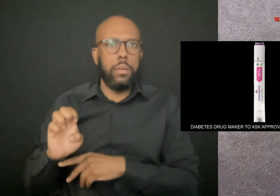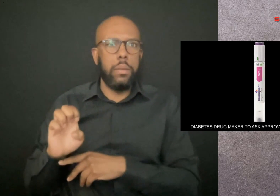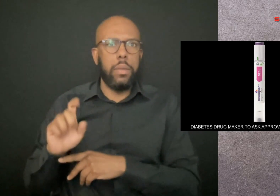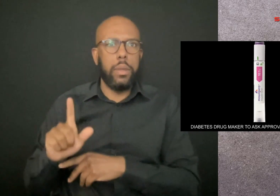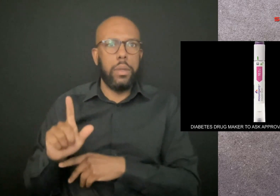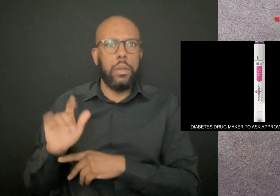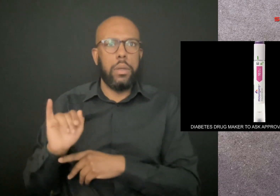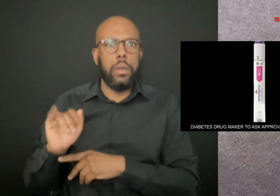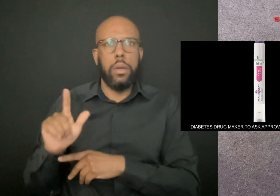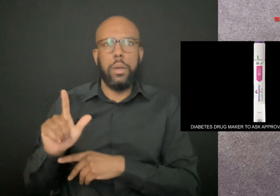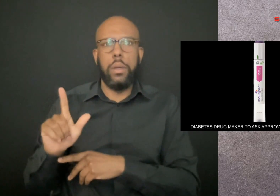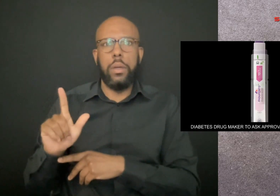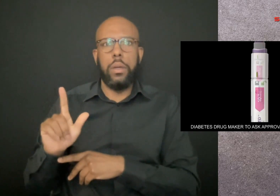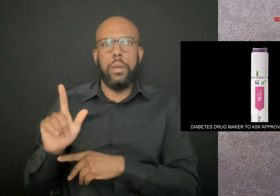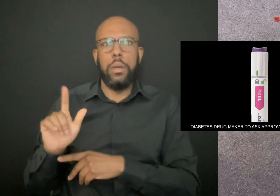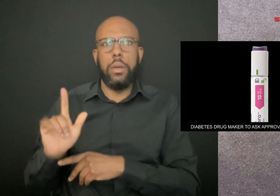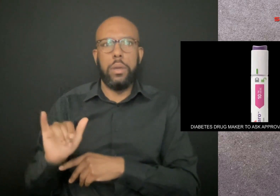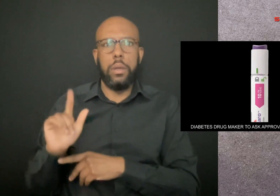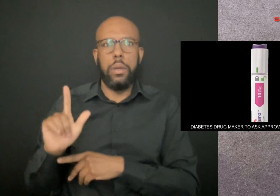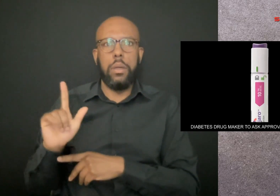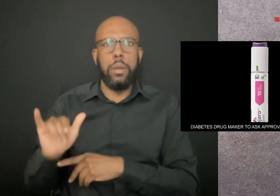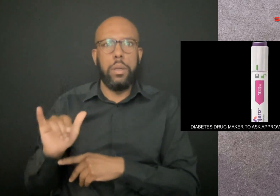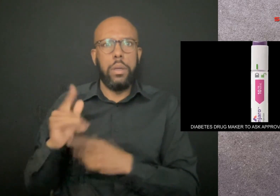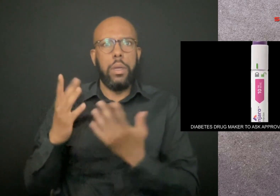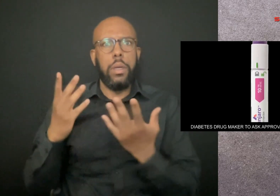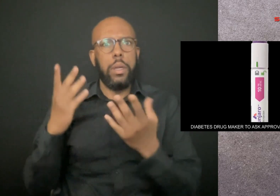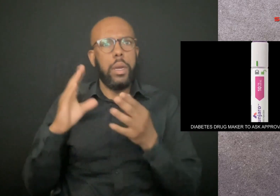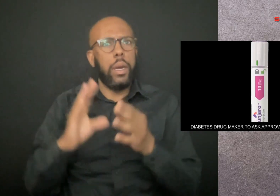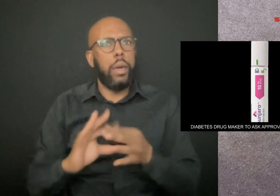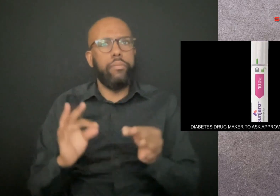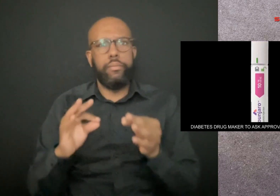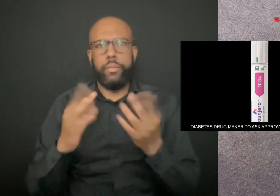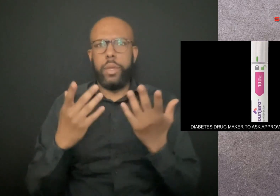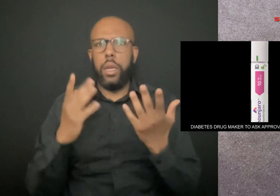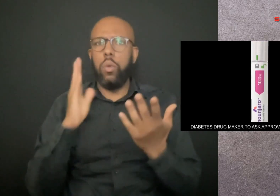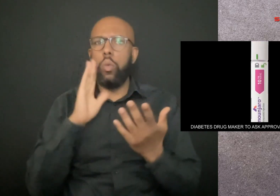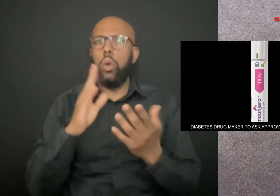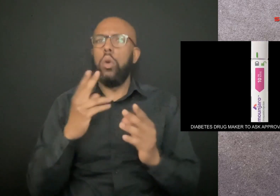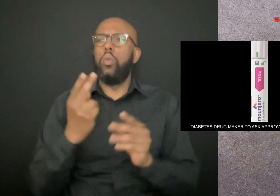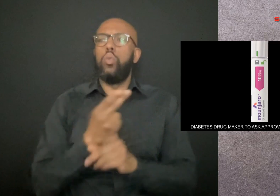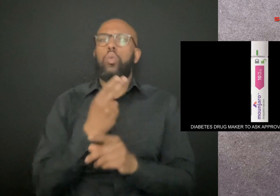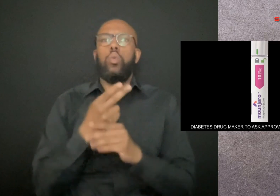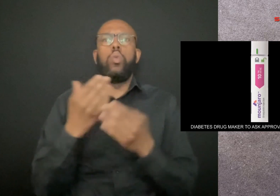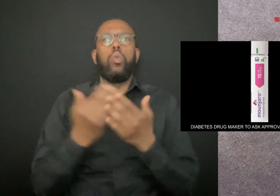Drug maker, Eli Lilly says it will use a new study to ask the